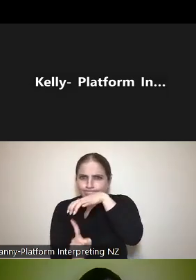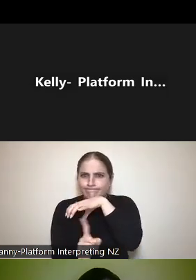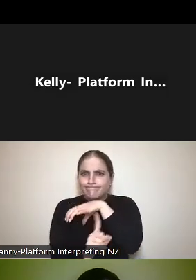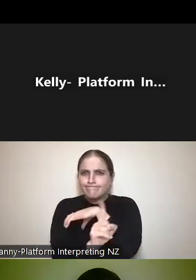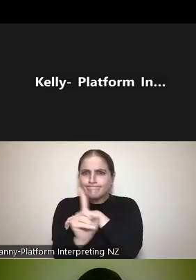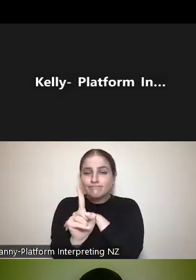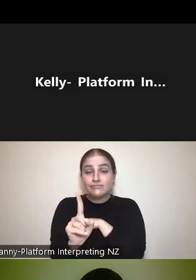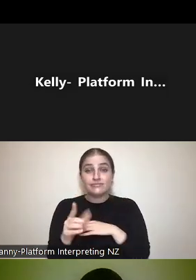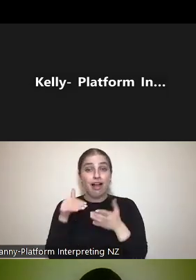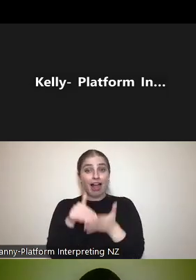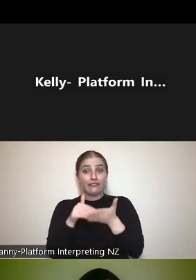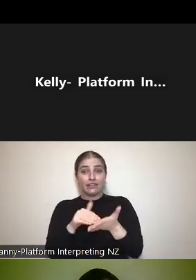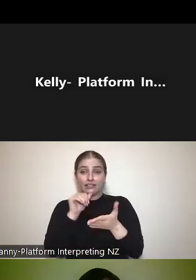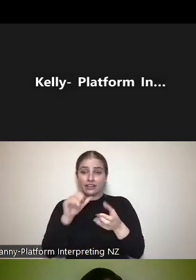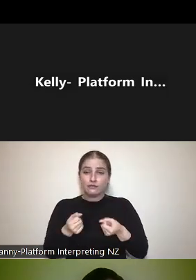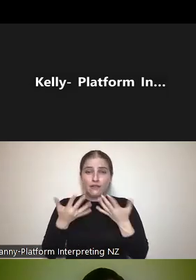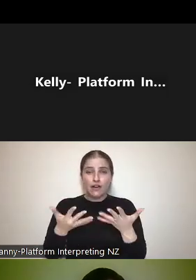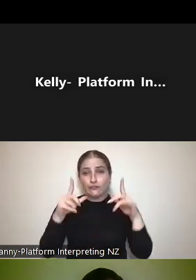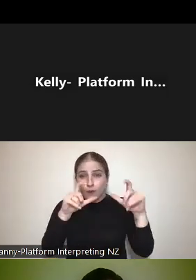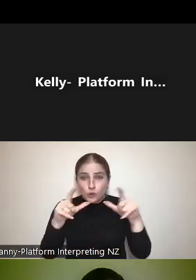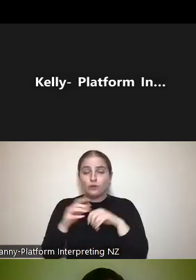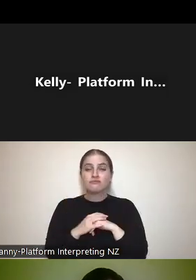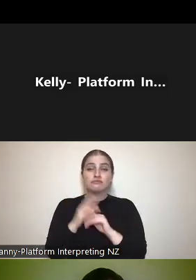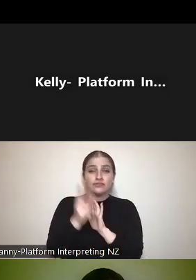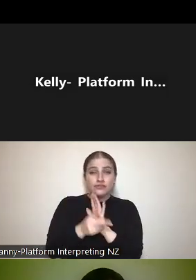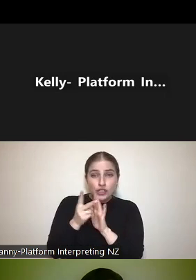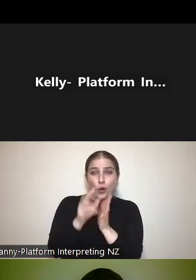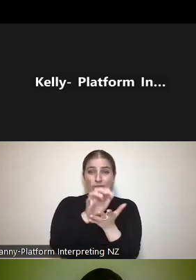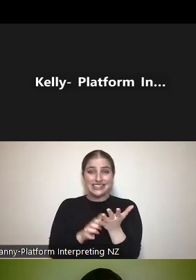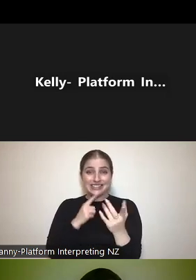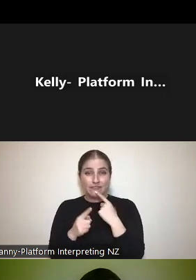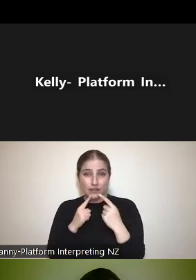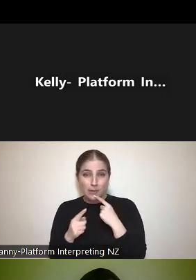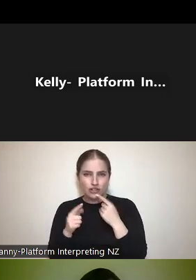and text information so that people can have a bit of that orientation.